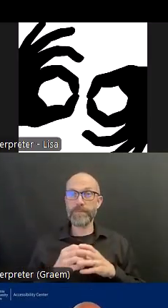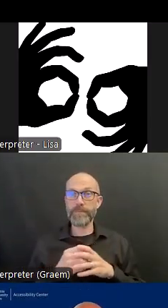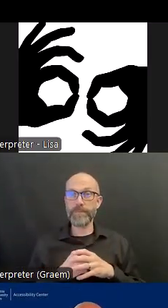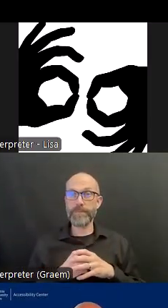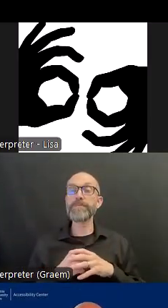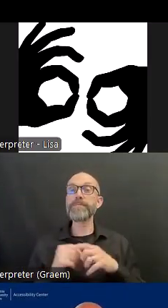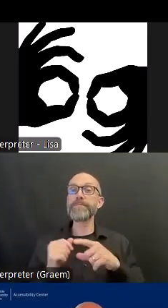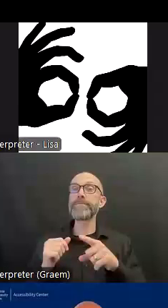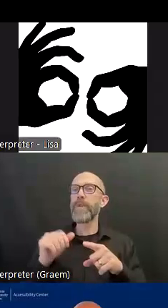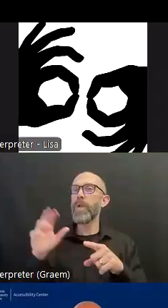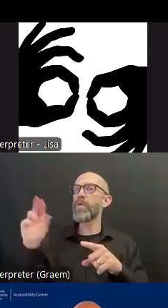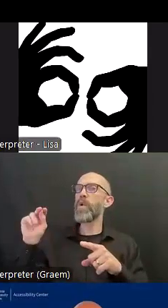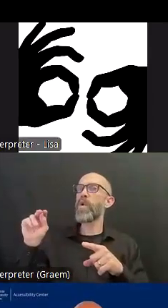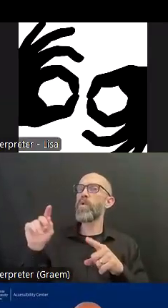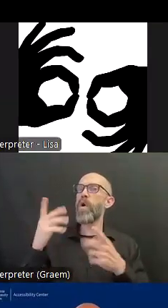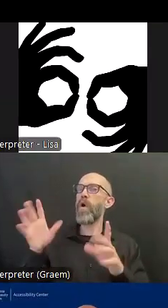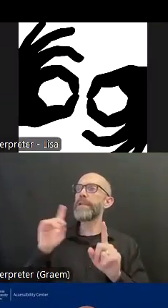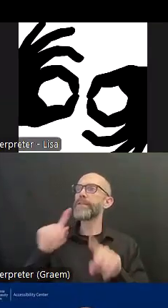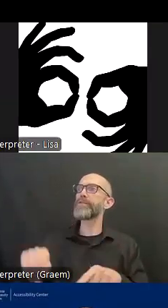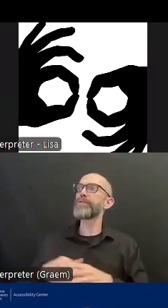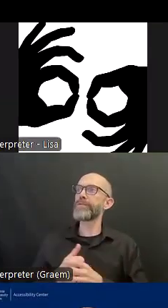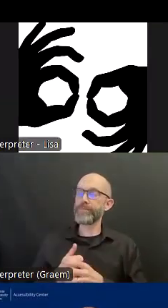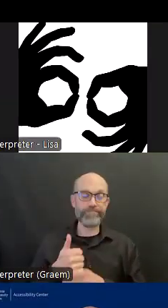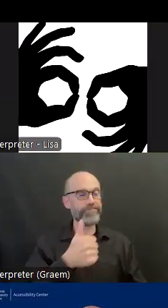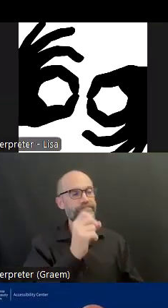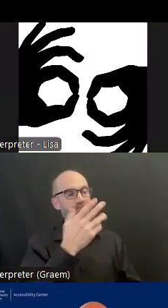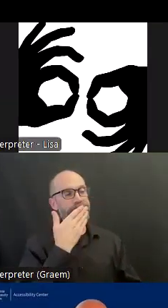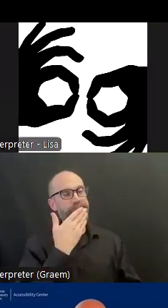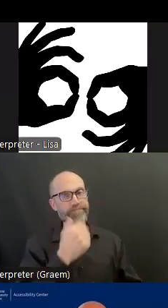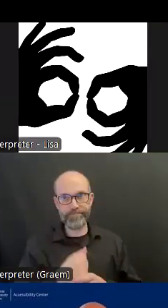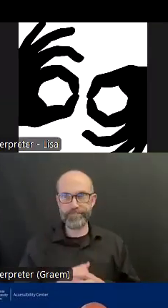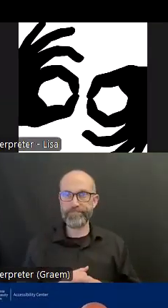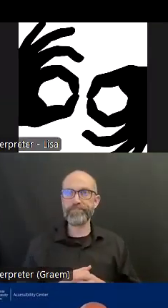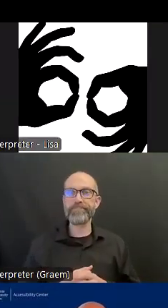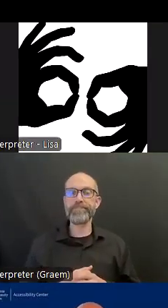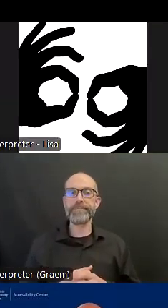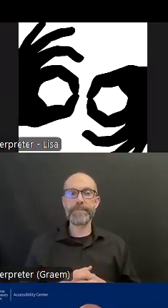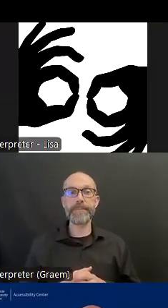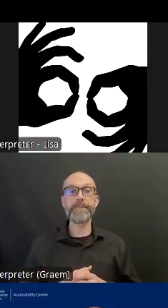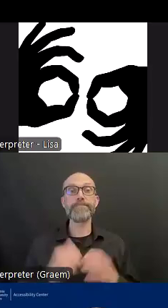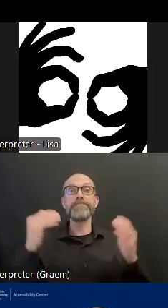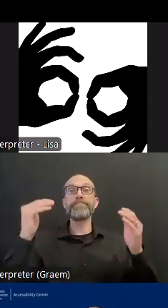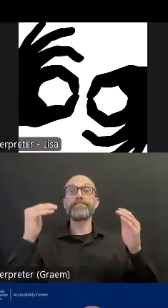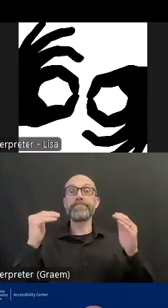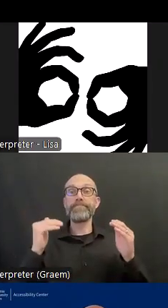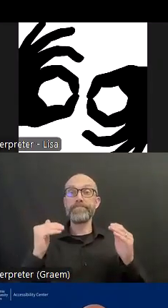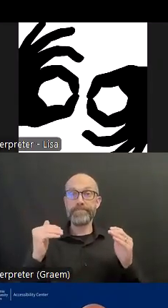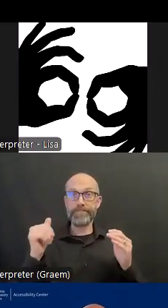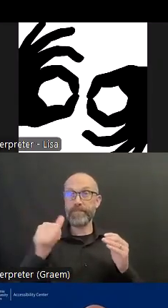No, it's been answered in the chat. OK, great. Thank you. The next way that we do this, as far